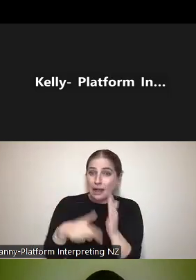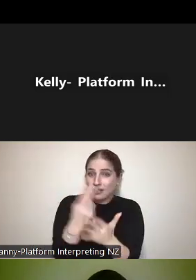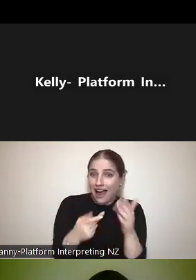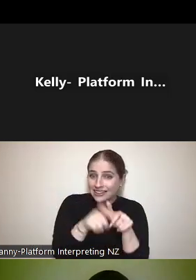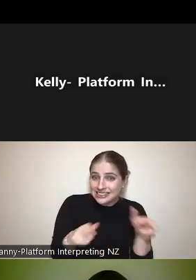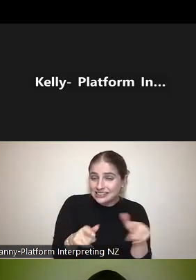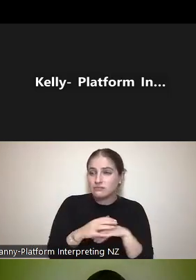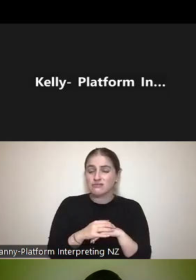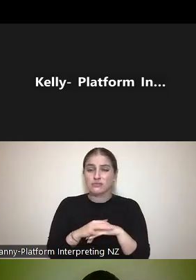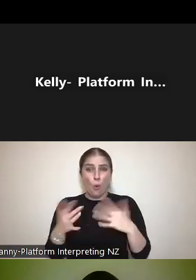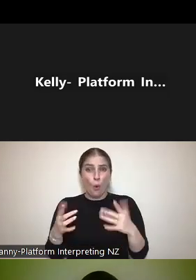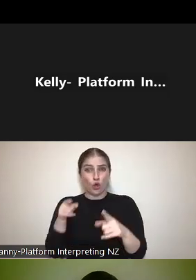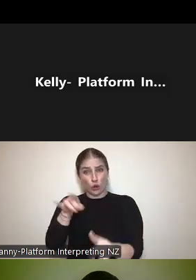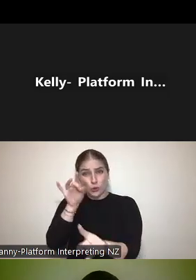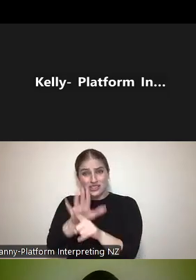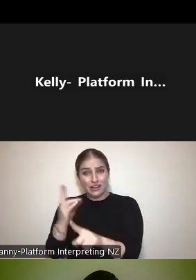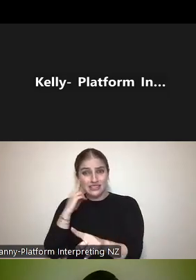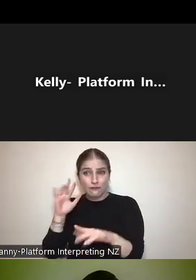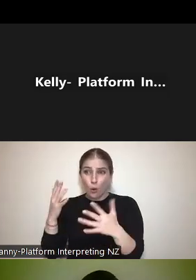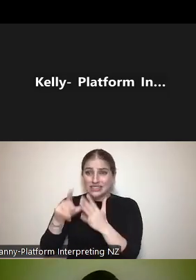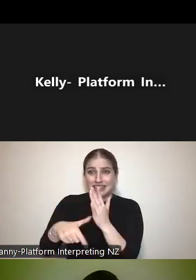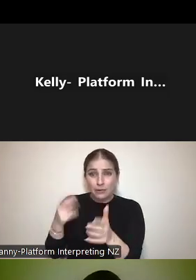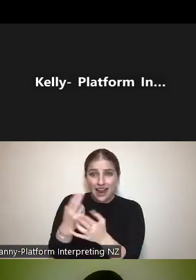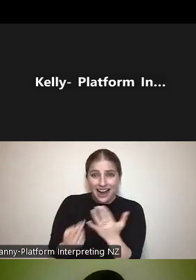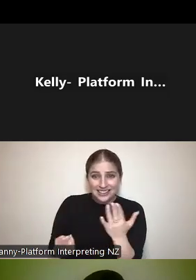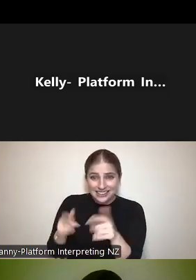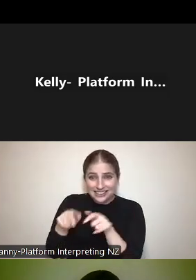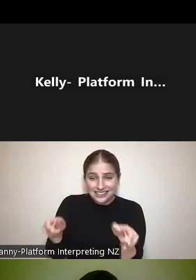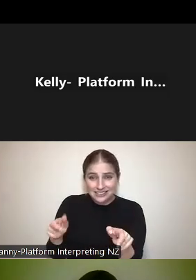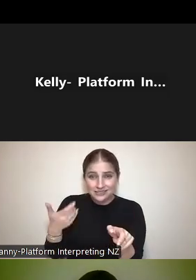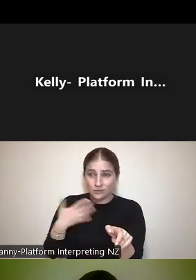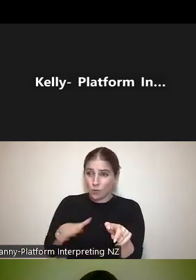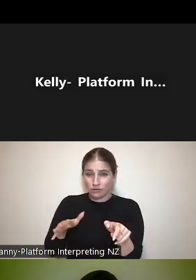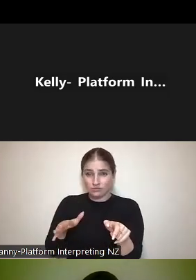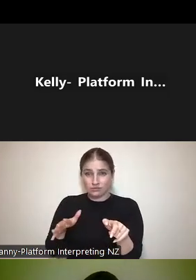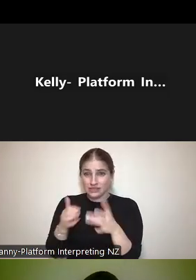We can't give all of the funding advice that you may want to access, but they can help you.